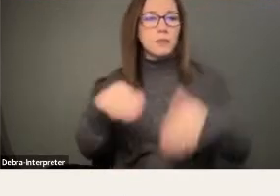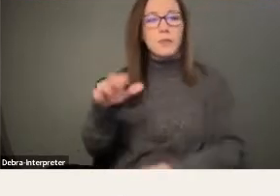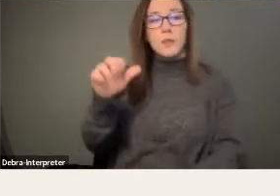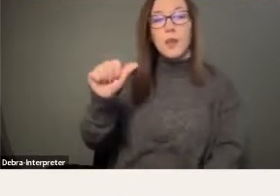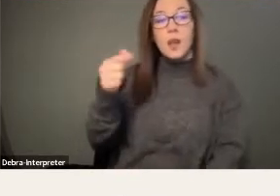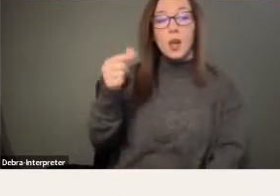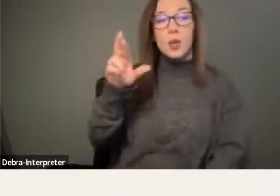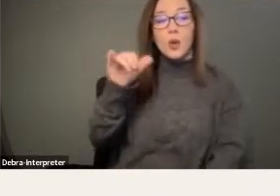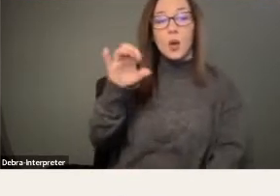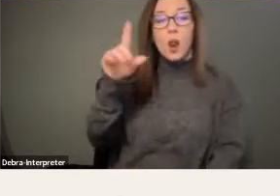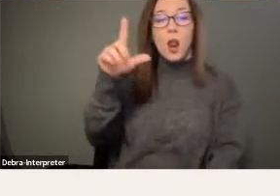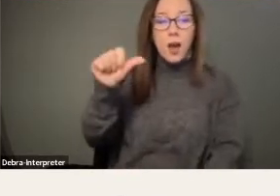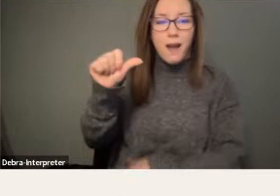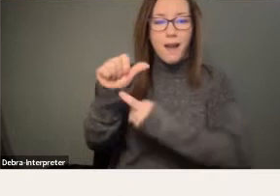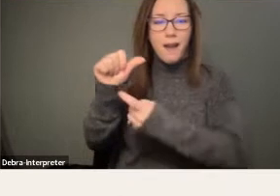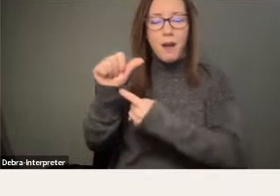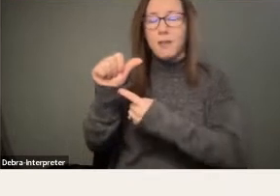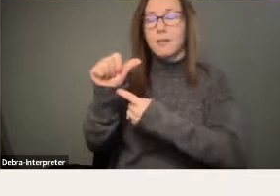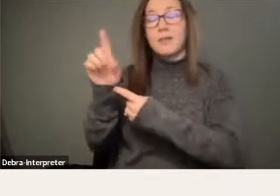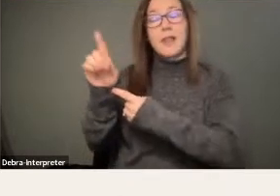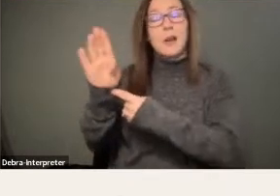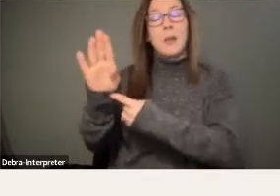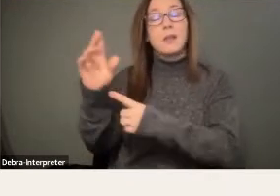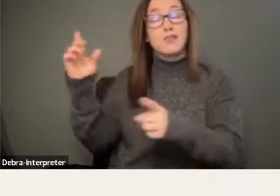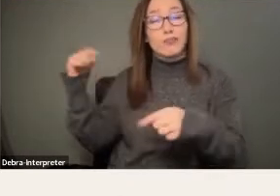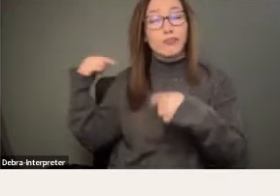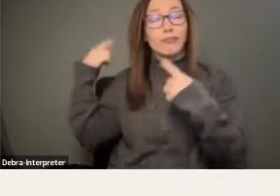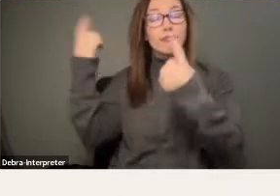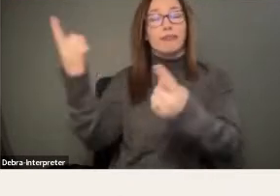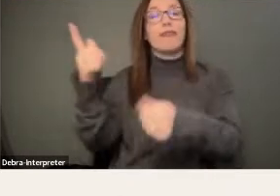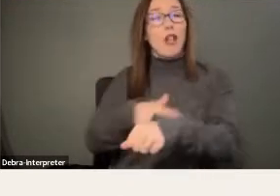PW-PBLG expanding the content in pub AG.